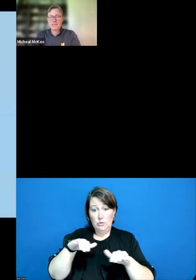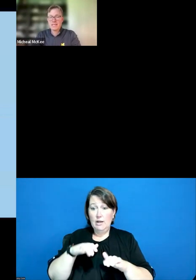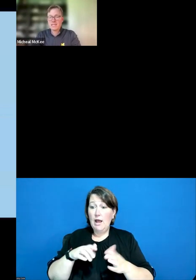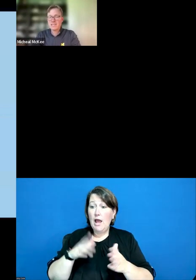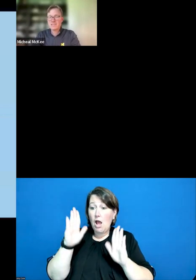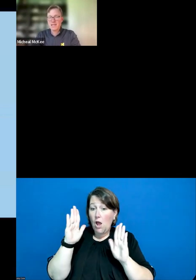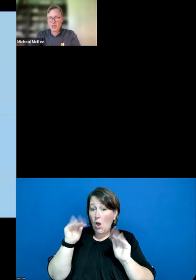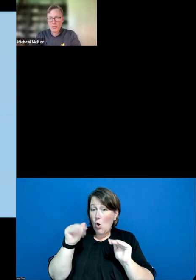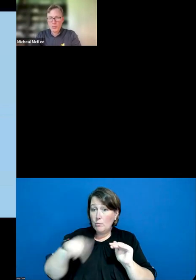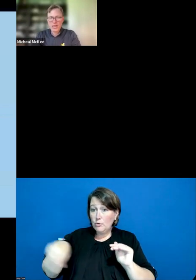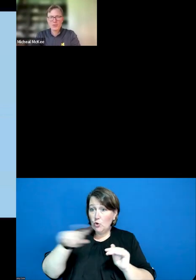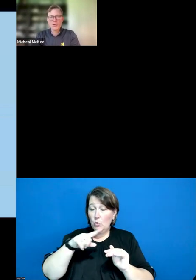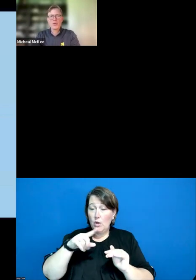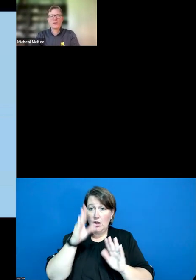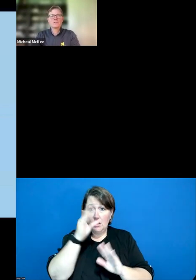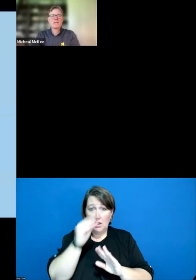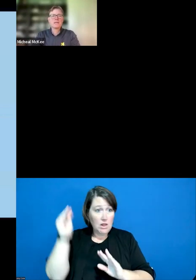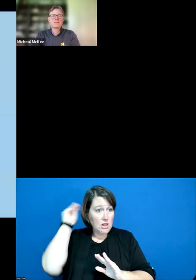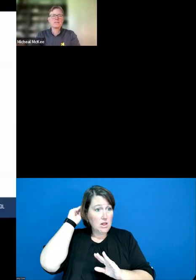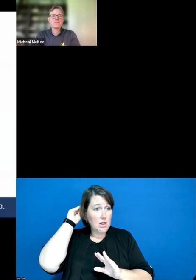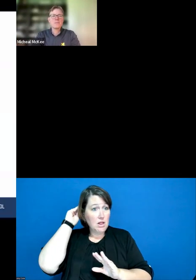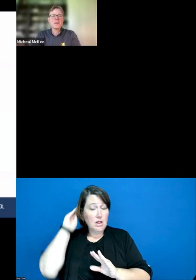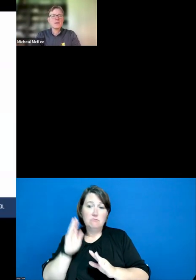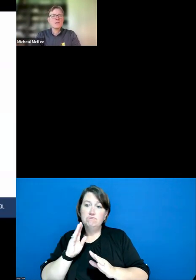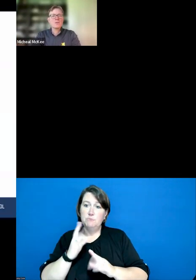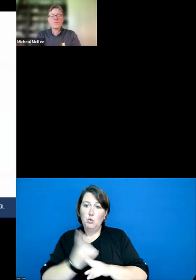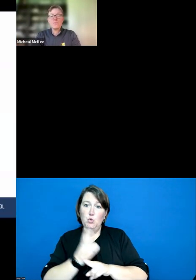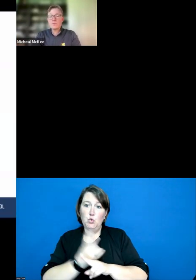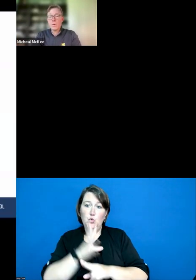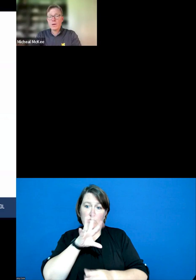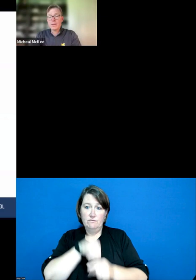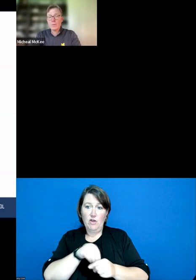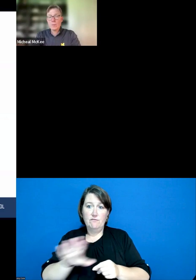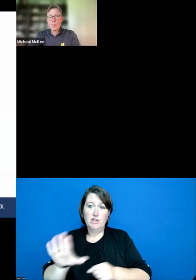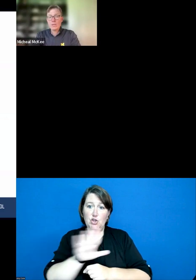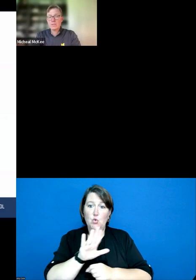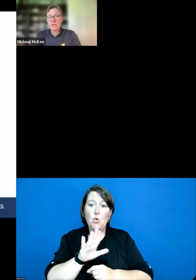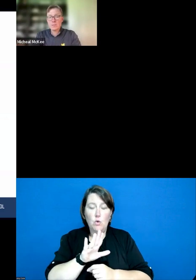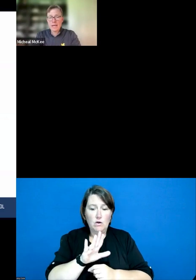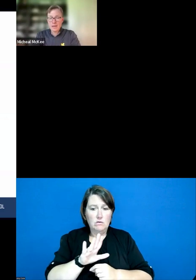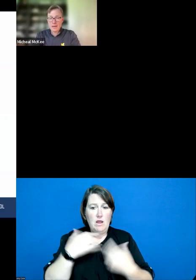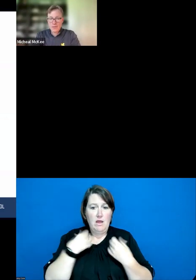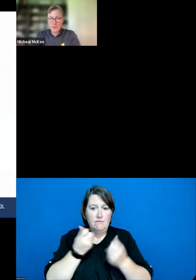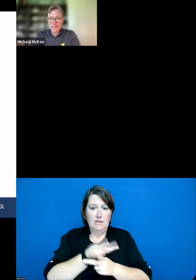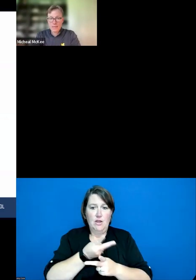these ideas and incorporate in your healthcare settings. So first one, we worked and have already